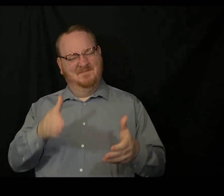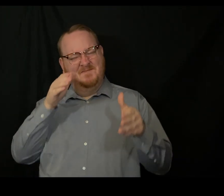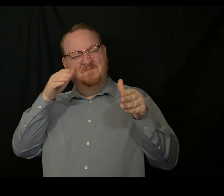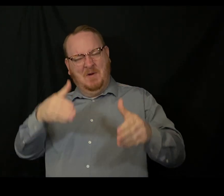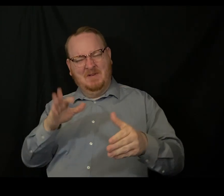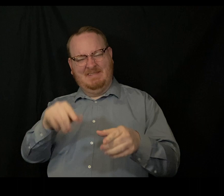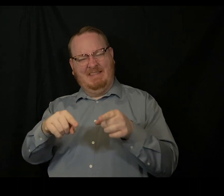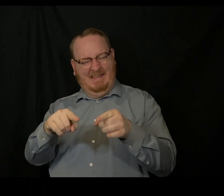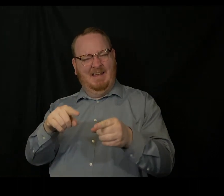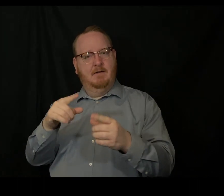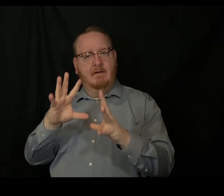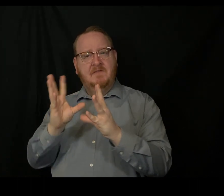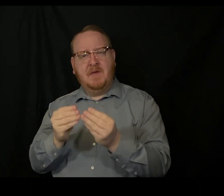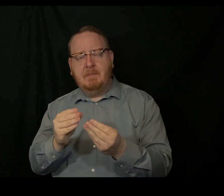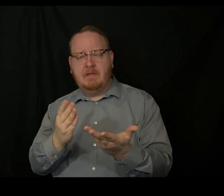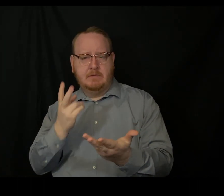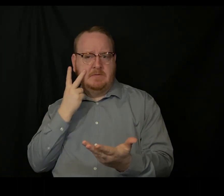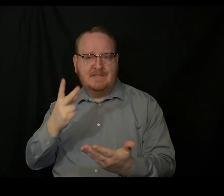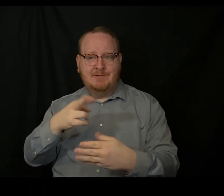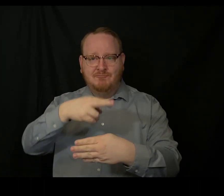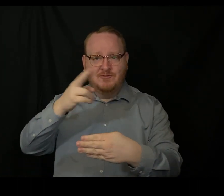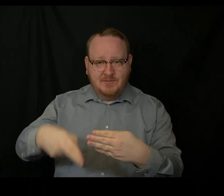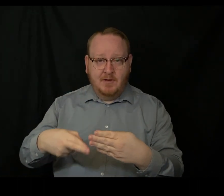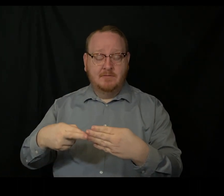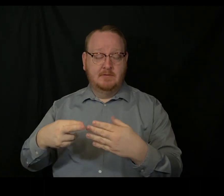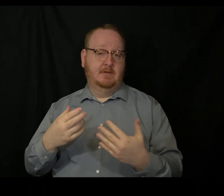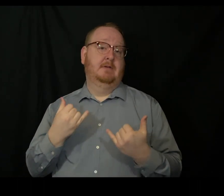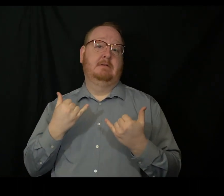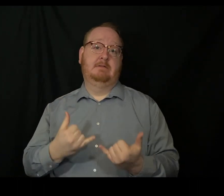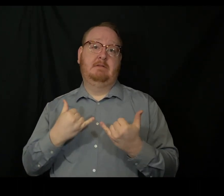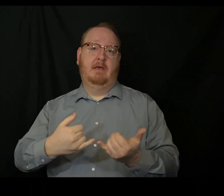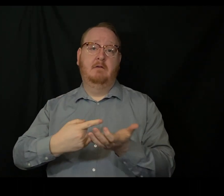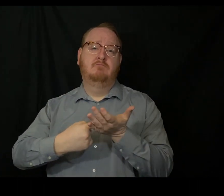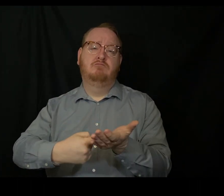families get results. And today, we have a really great episode